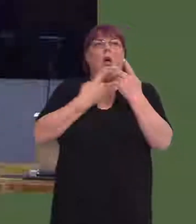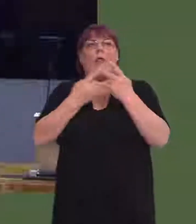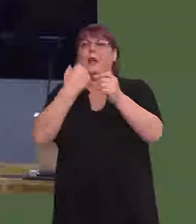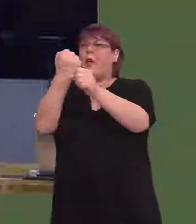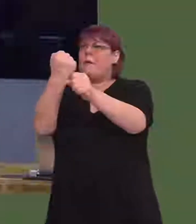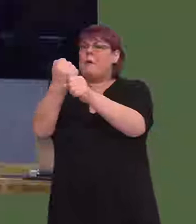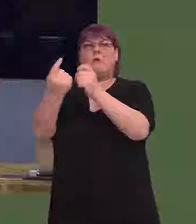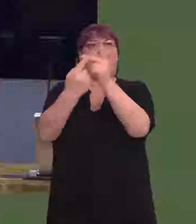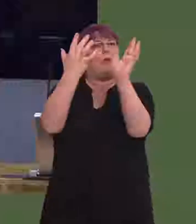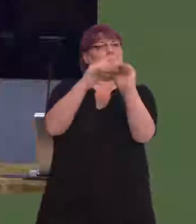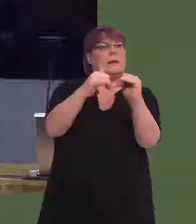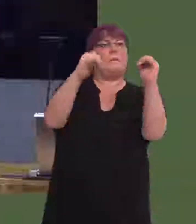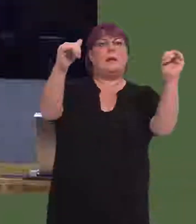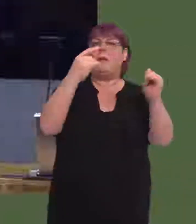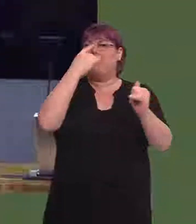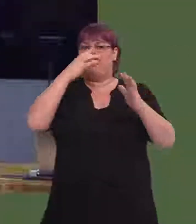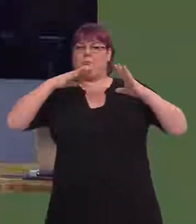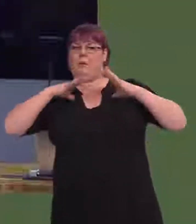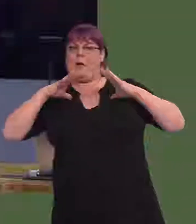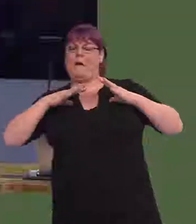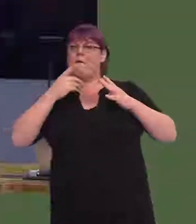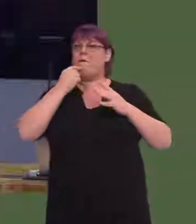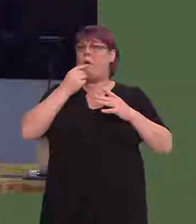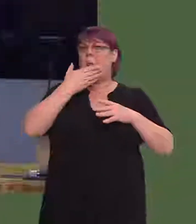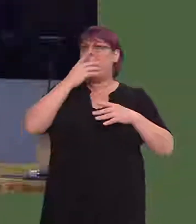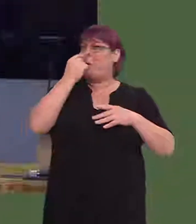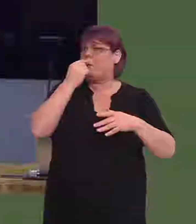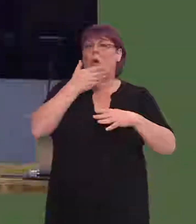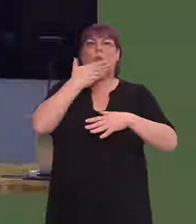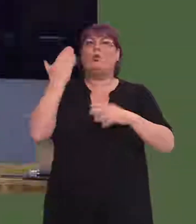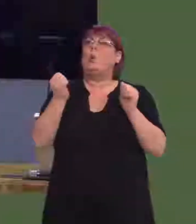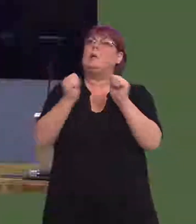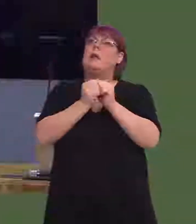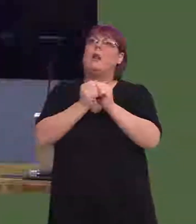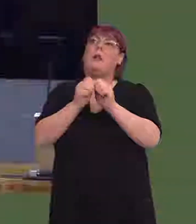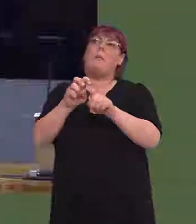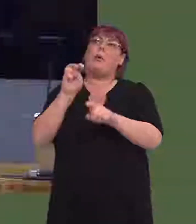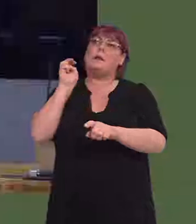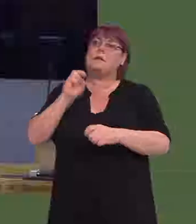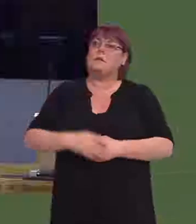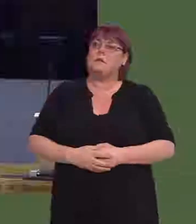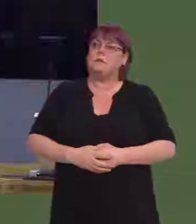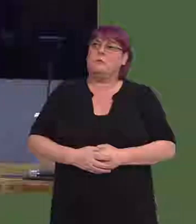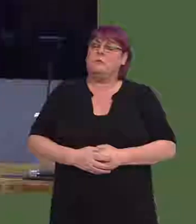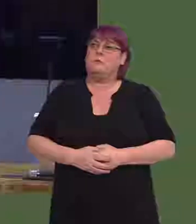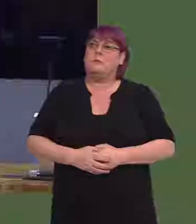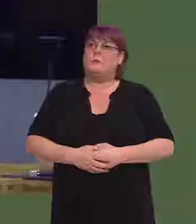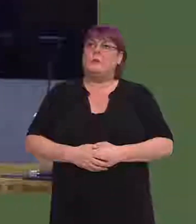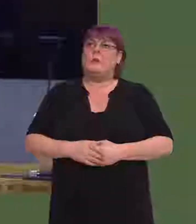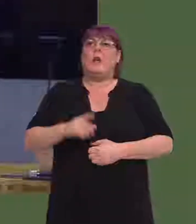something to prepare for the possibility of a 'no deal' Brexit. That will not come about, if it comes about at all, because of what the UK Government wants; it will come